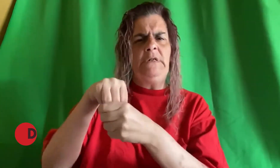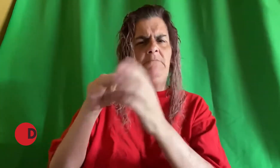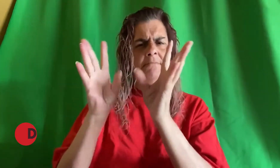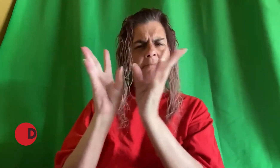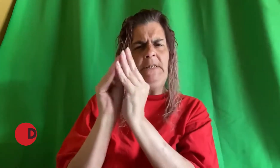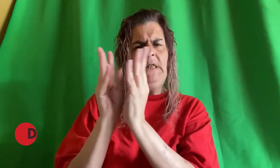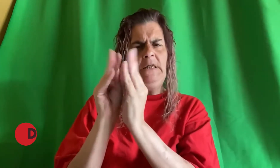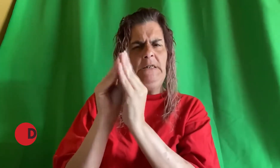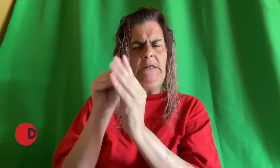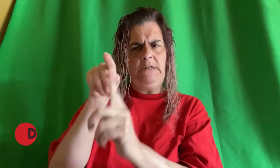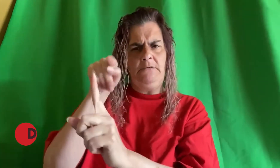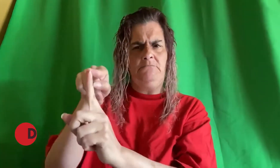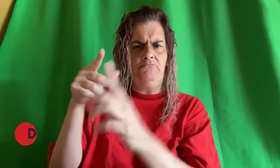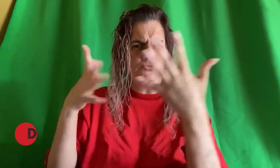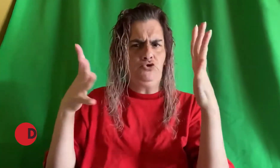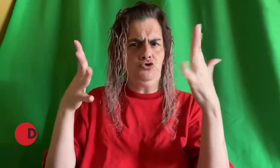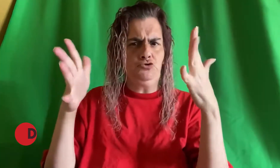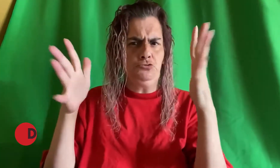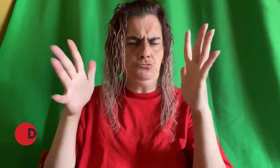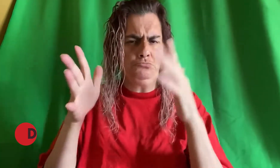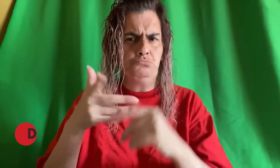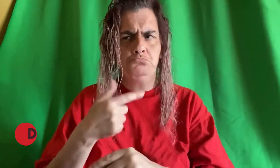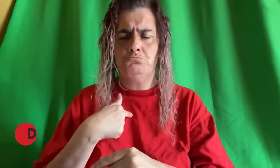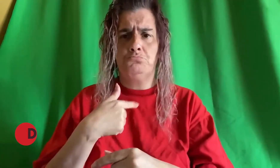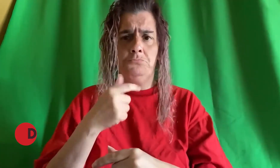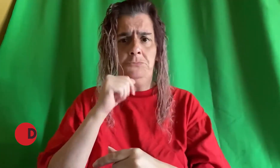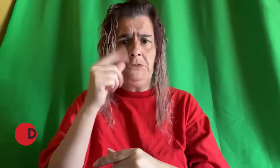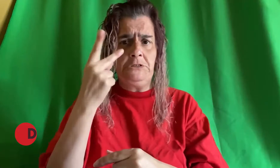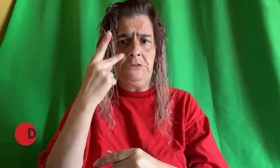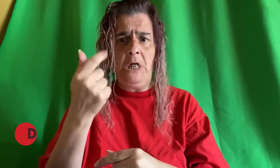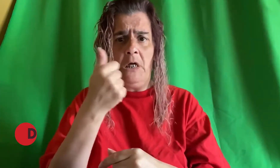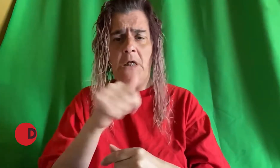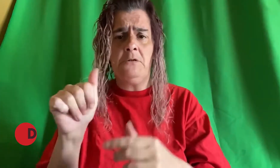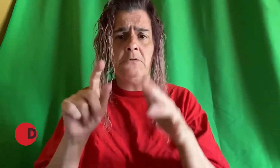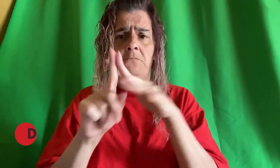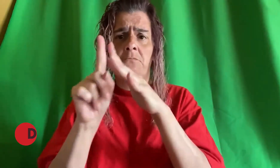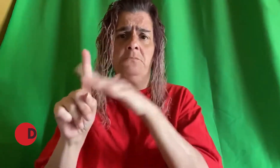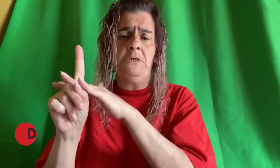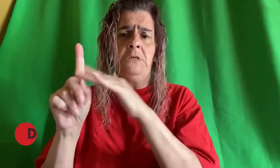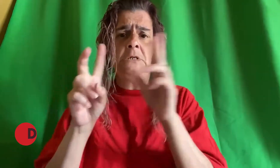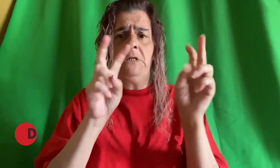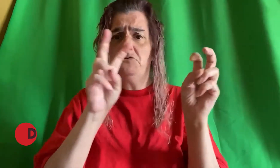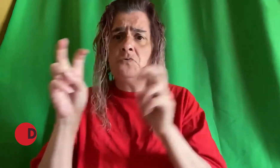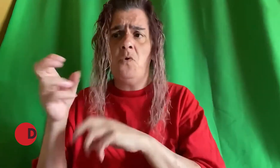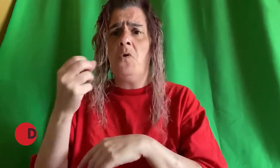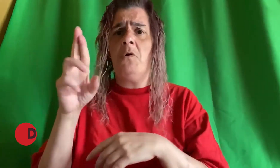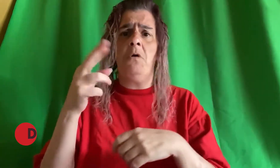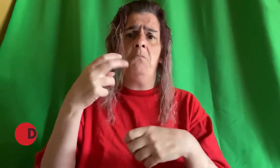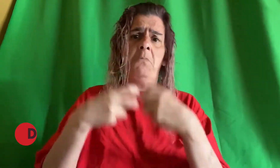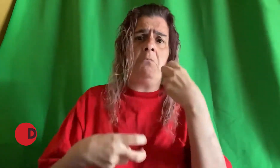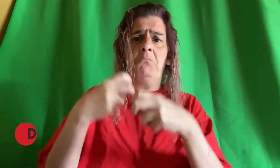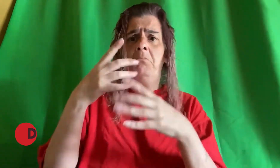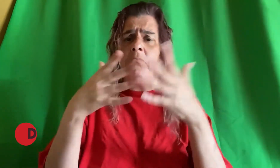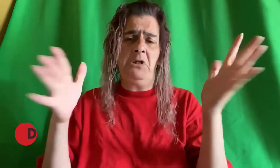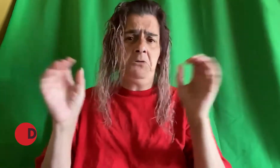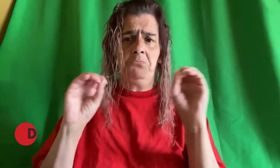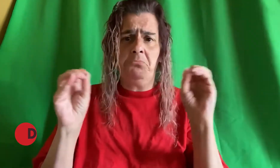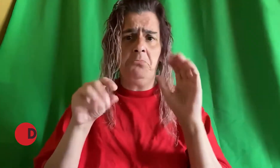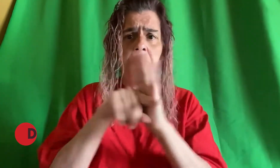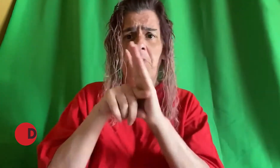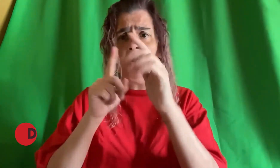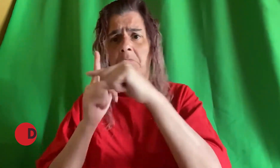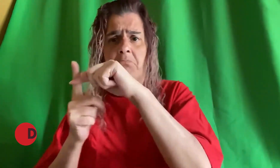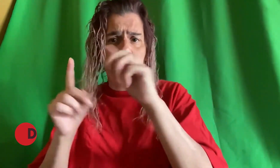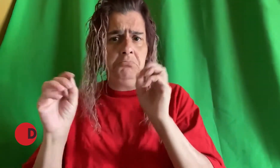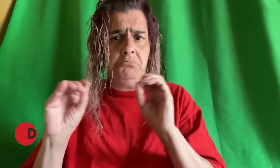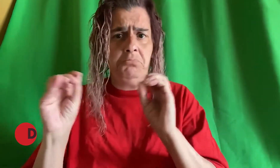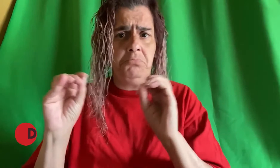in a meeting and didn't see any issues or problems, negative or positive.